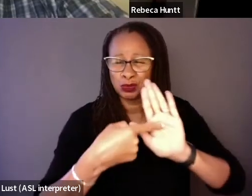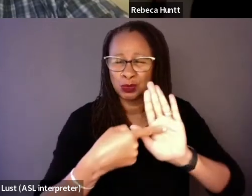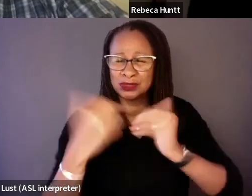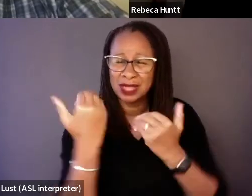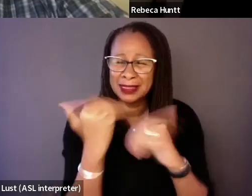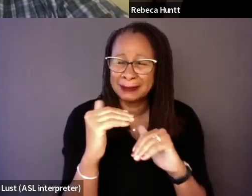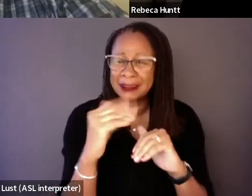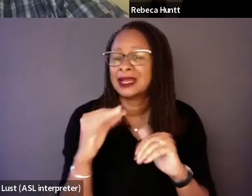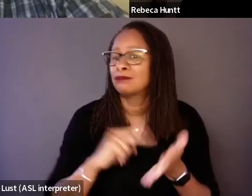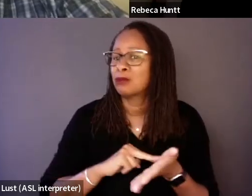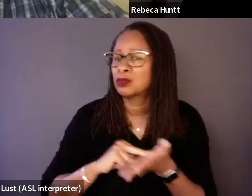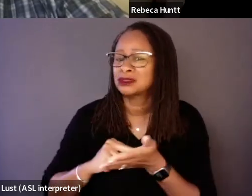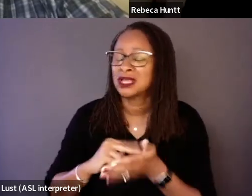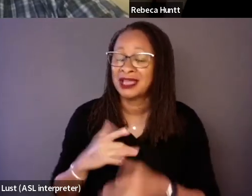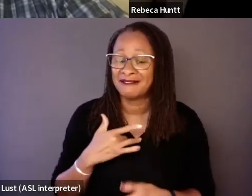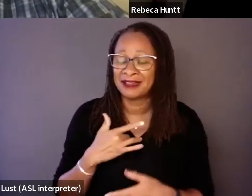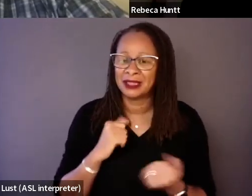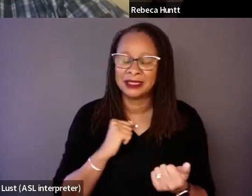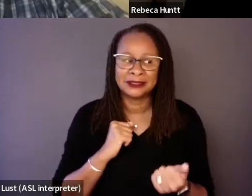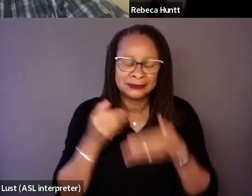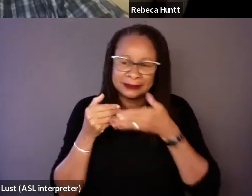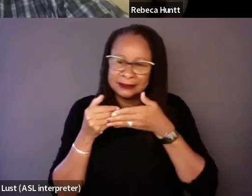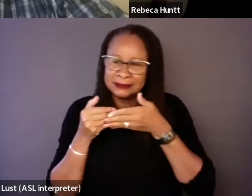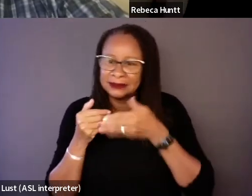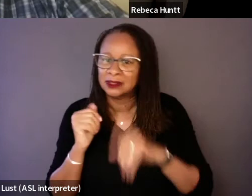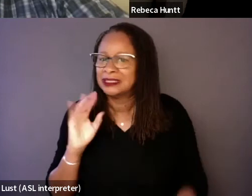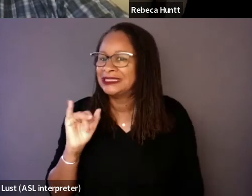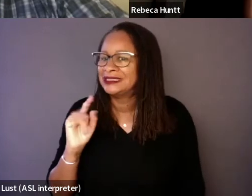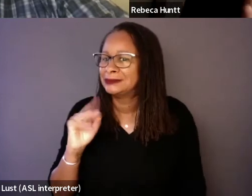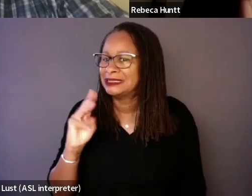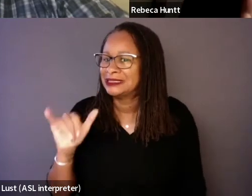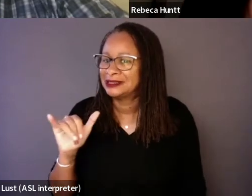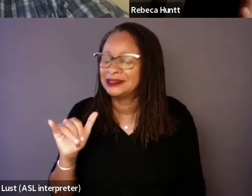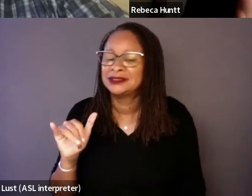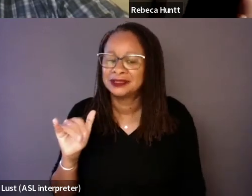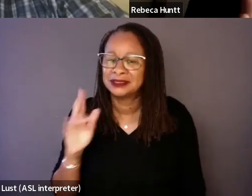And I feel like intimacy is also extremely limited and pulsating. Like when I think about intimacy,